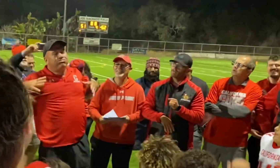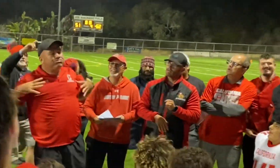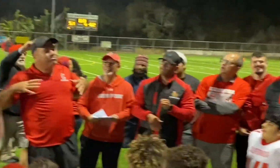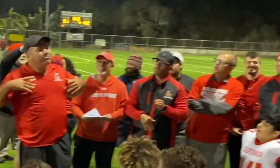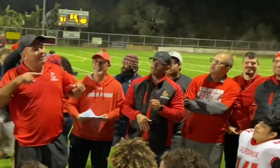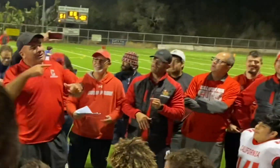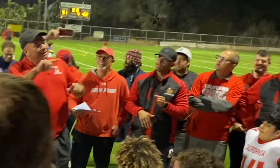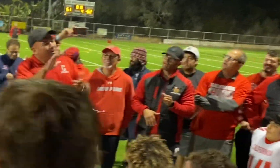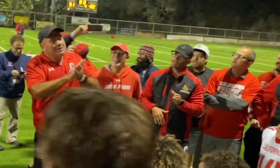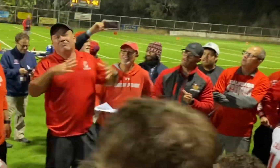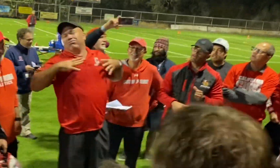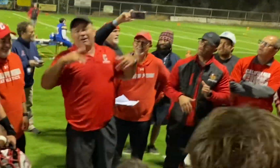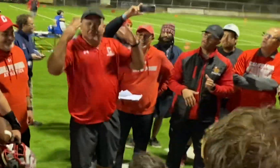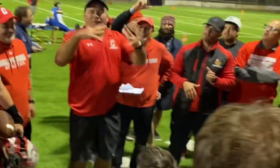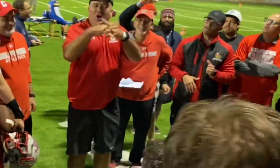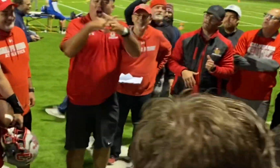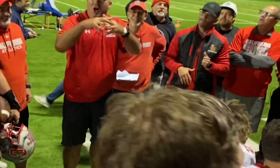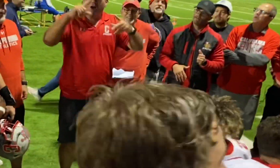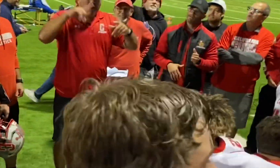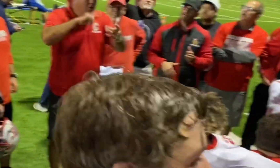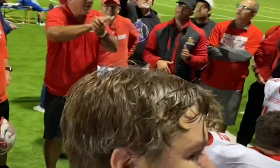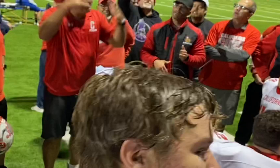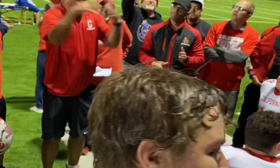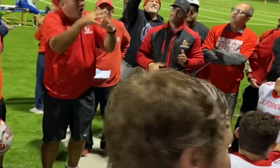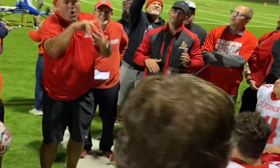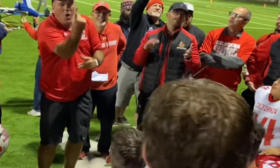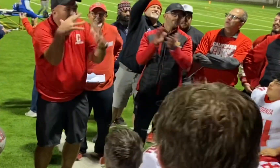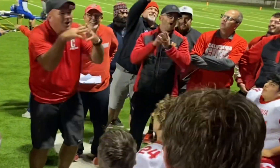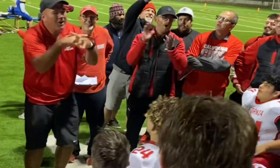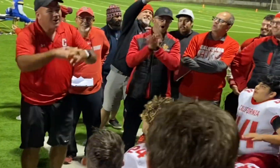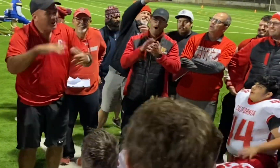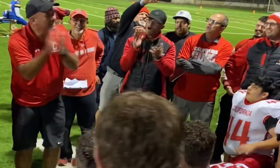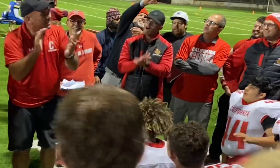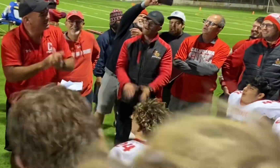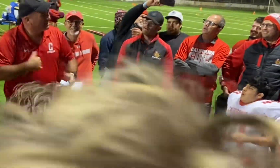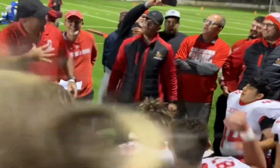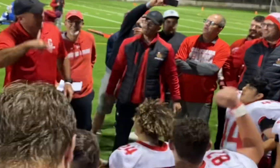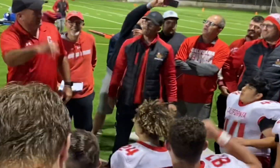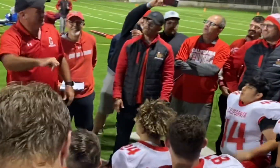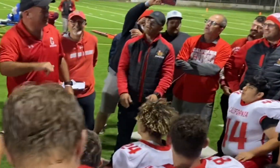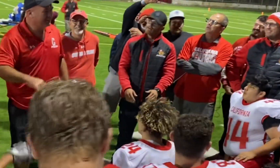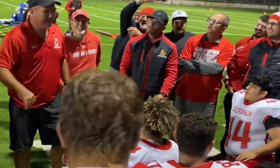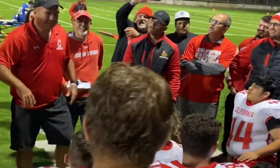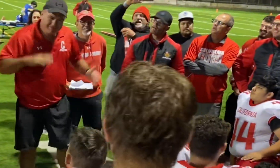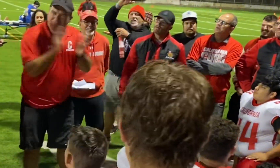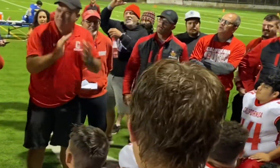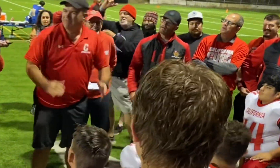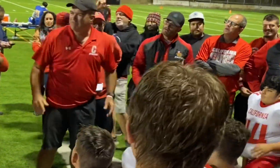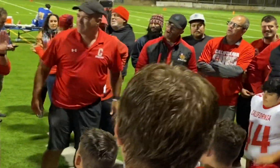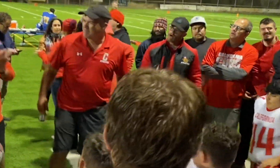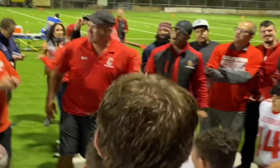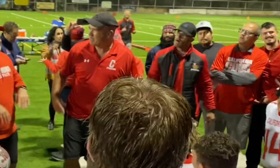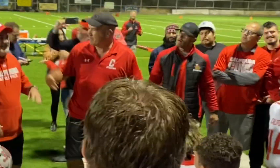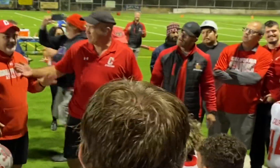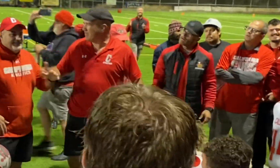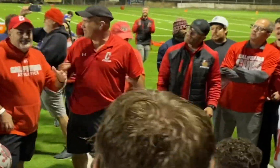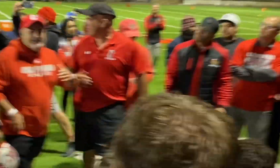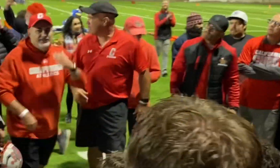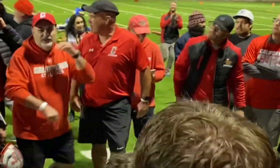no distribution from anyone else but football, that's which is why the Fall Break is my favorite!! our focus on football only! football only! i love that!